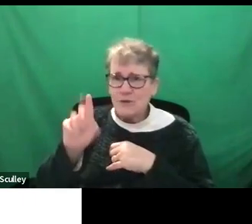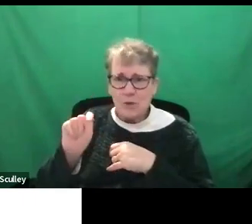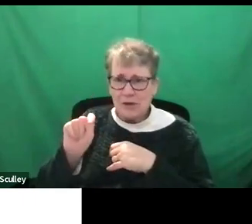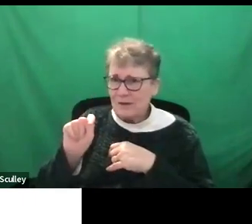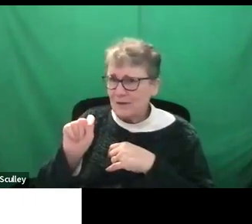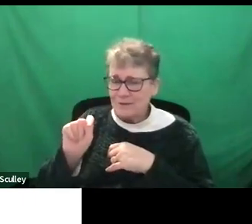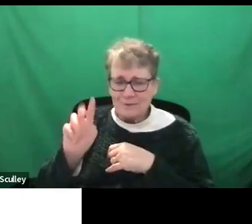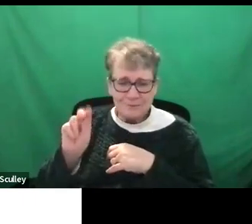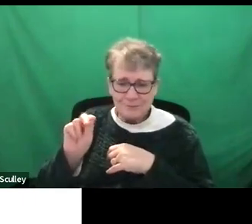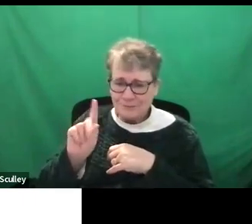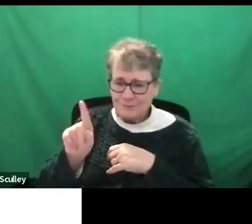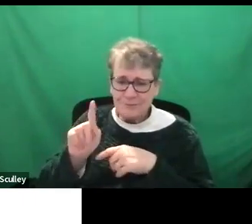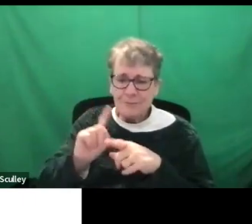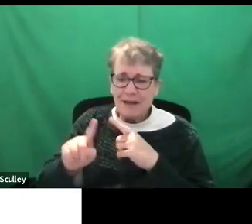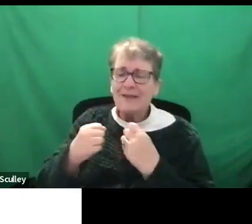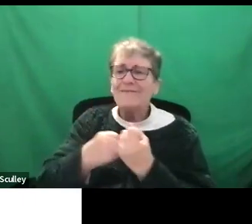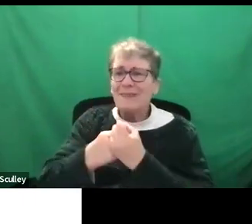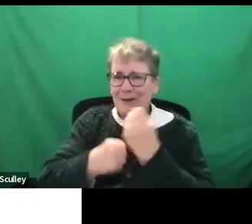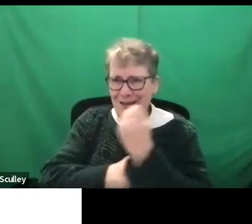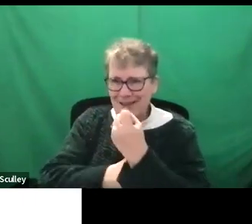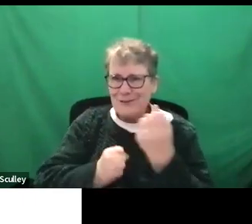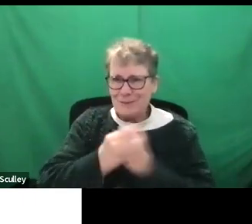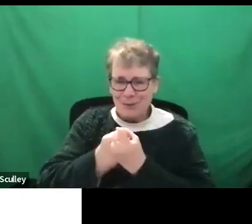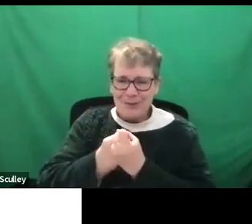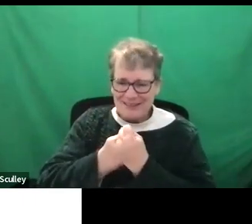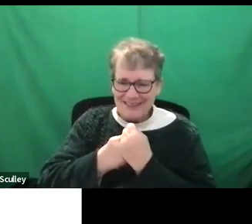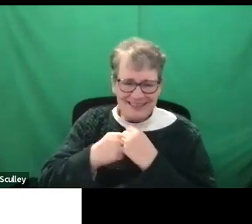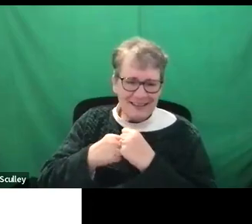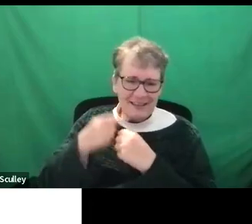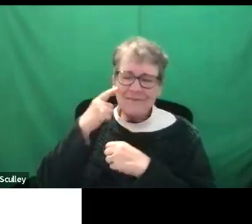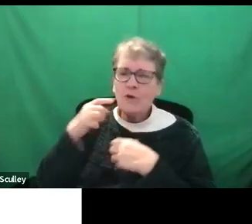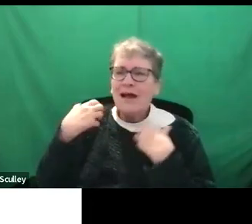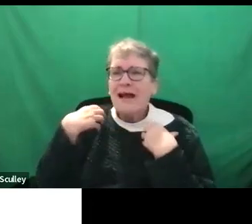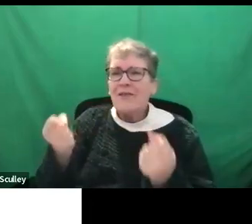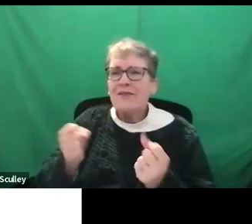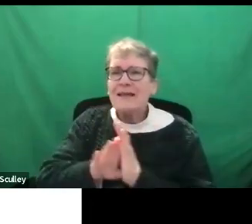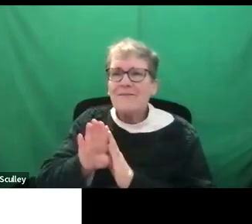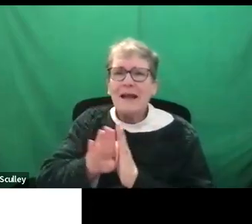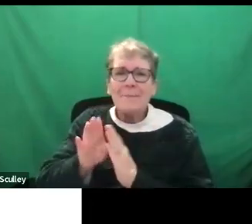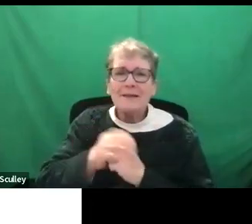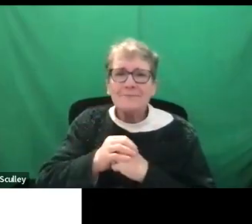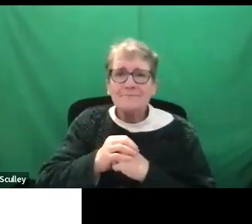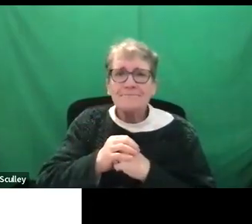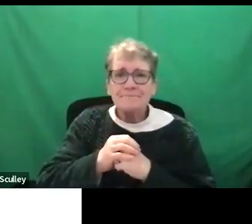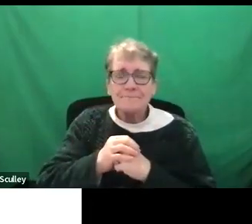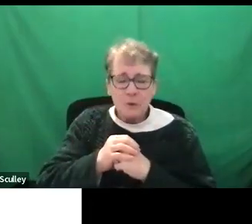Sign language is not a last resort. It is rather a foundational support